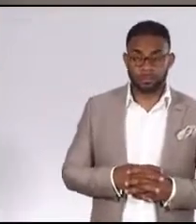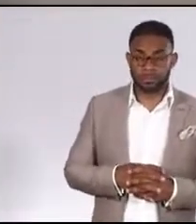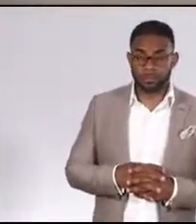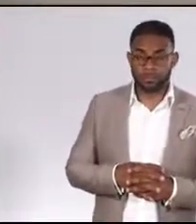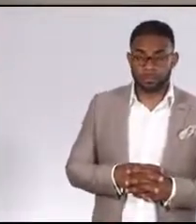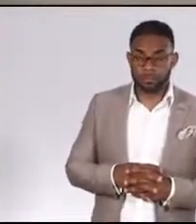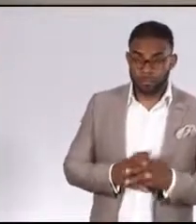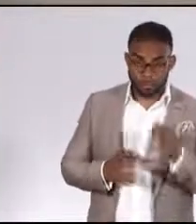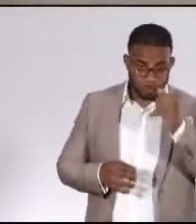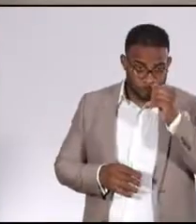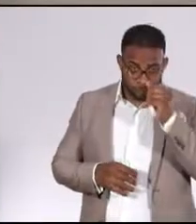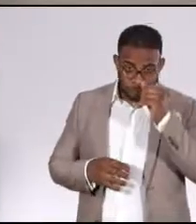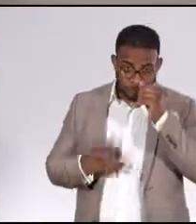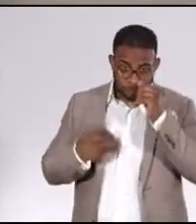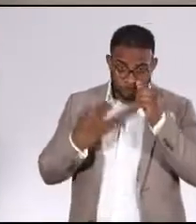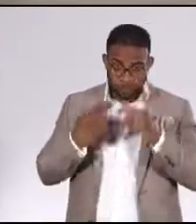My name is catherine batten.